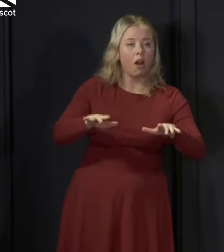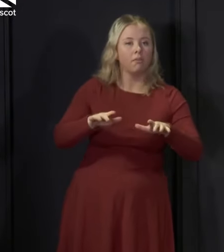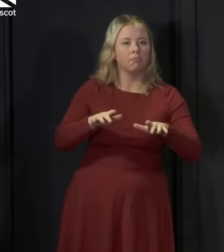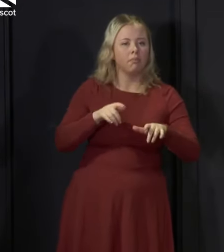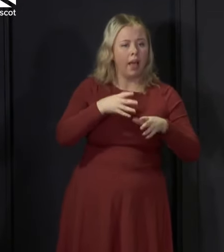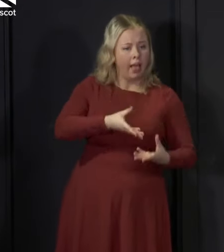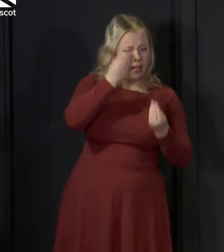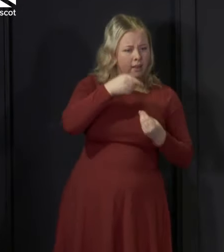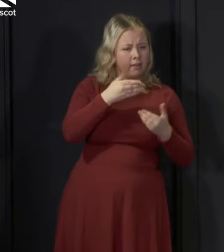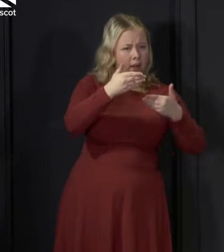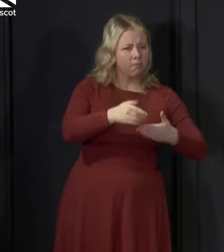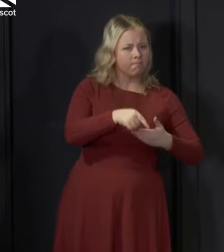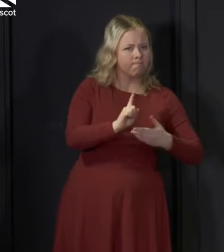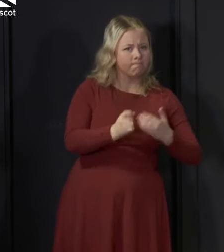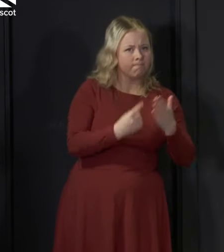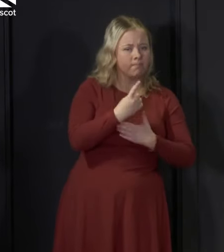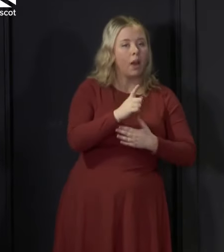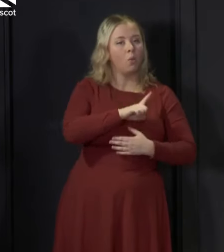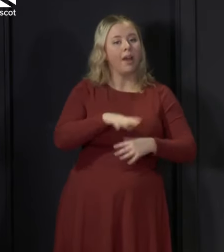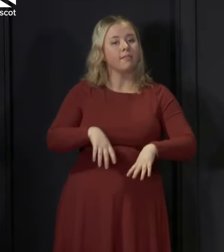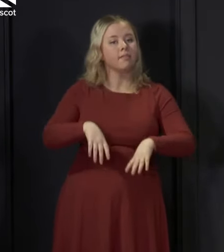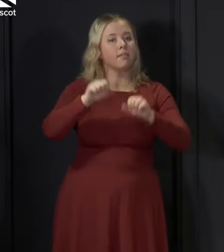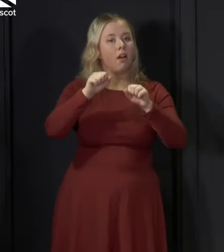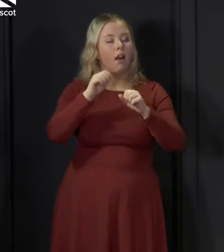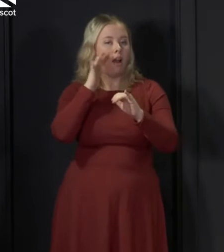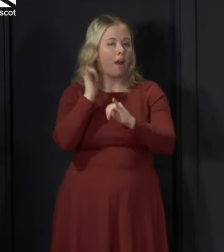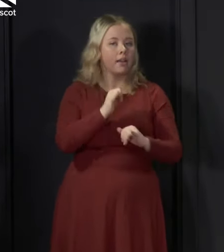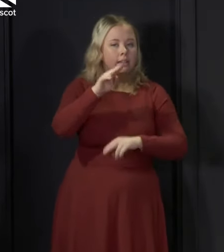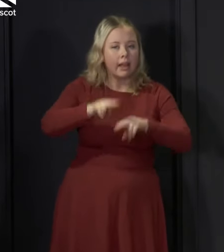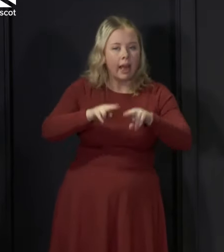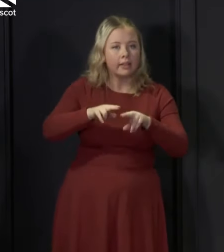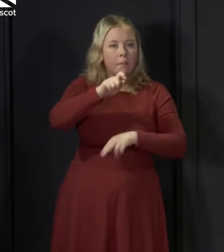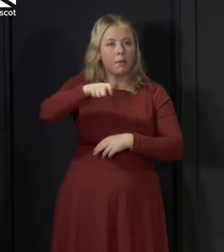started to move into testing people without symptoms, whereas before it was very much